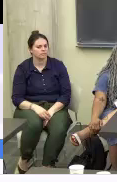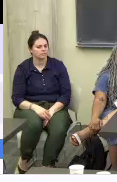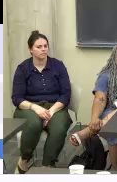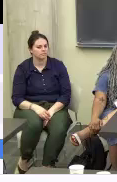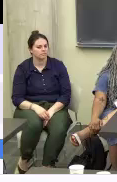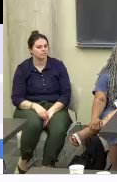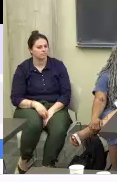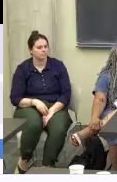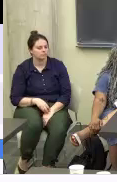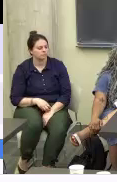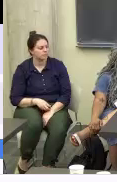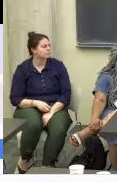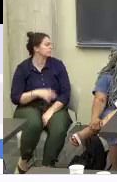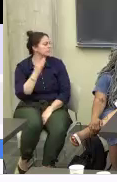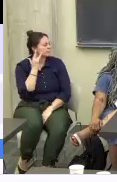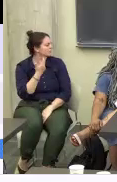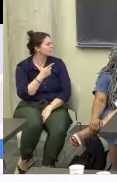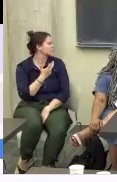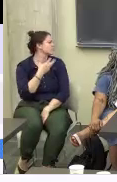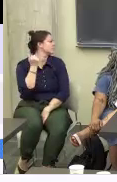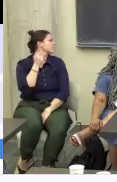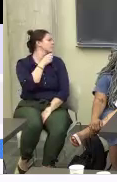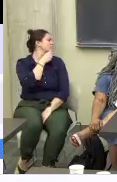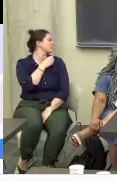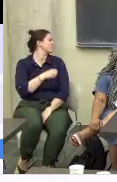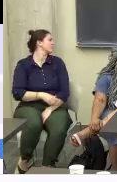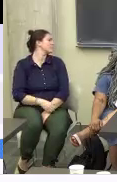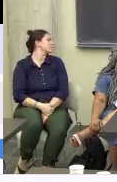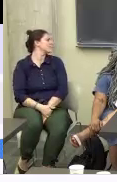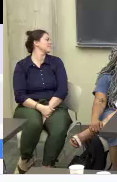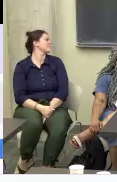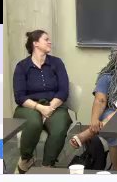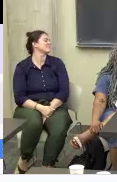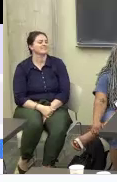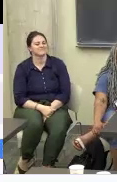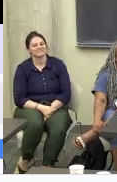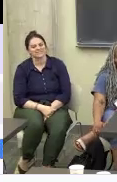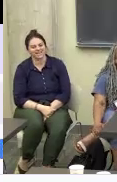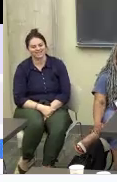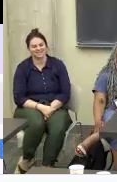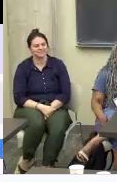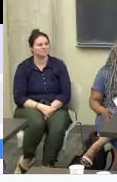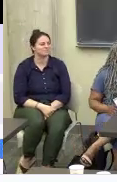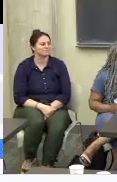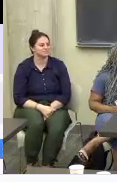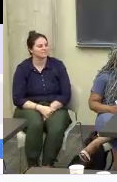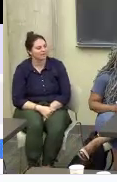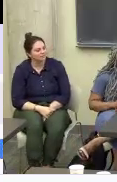Perfect. Why did you let us take our mic? Please head over to that. Oh,